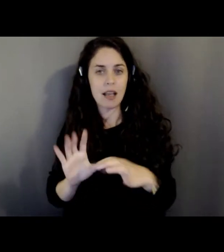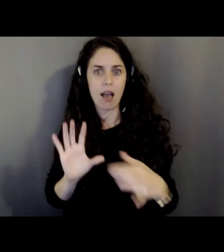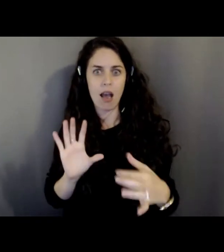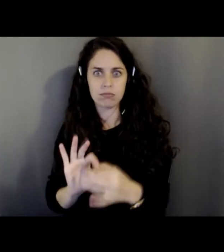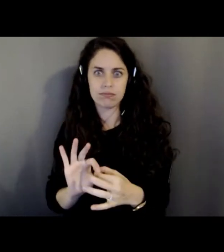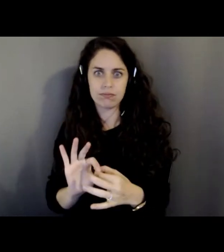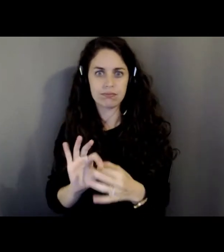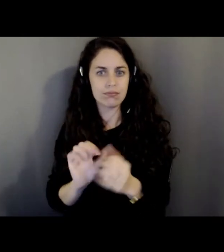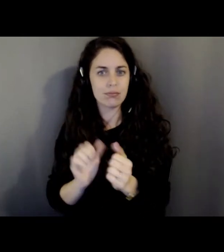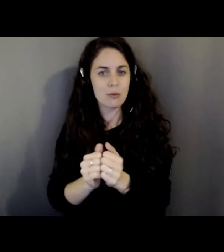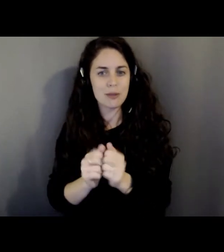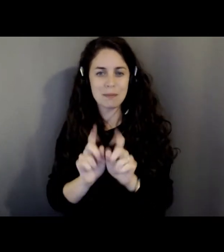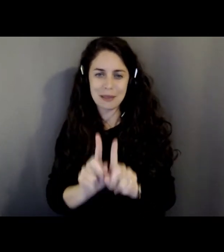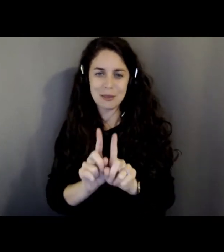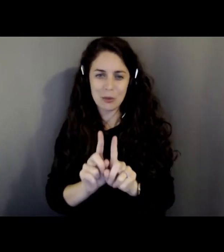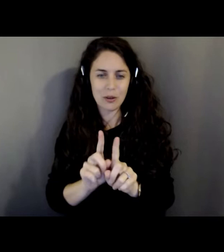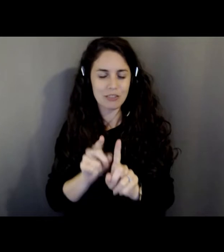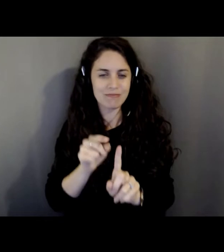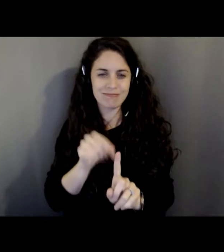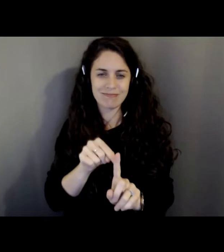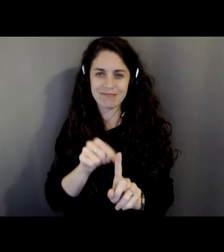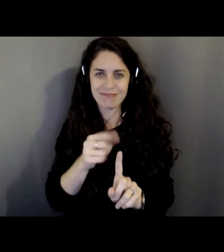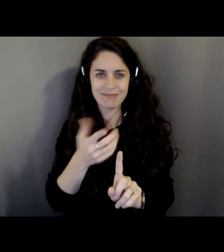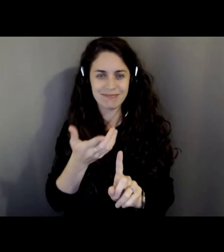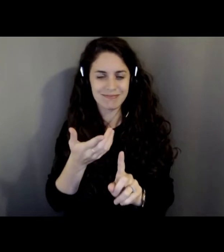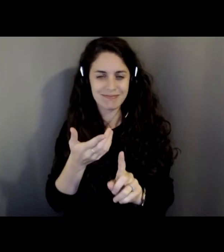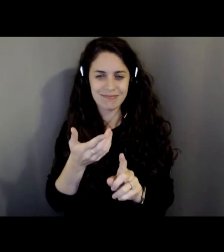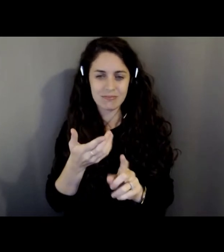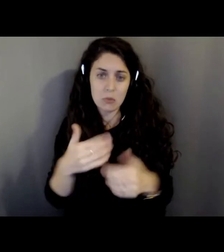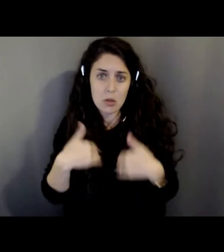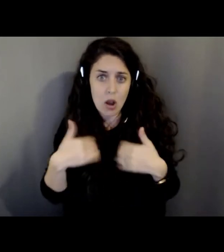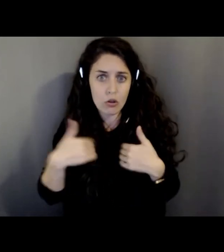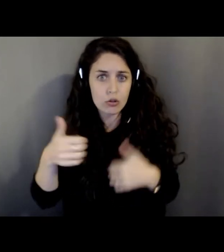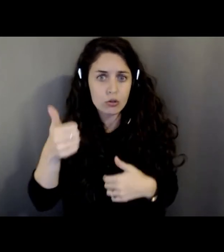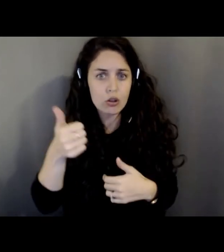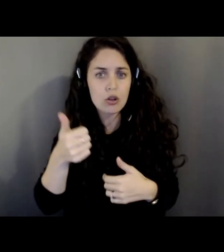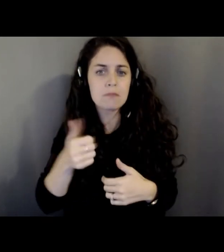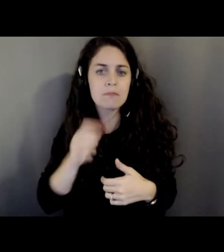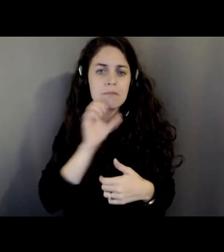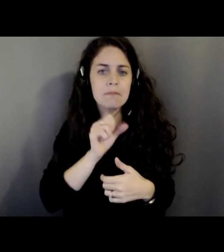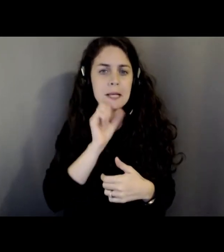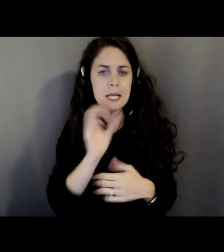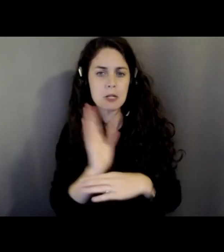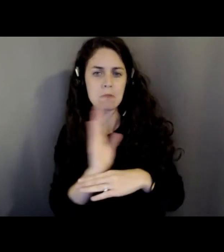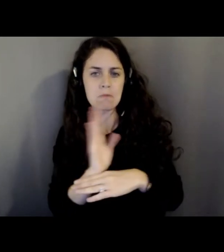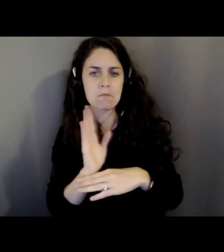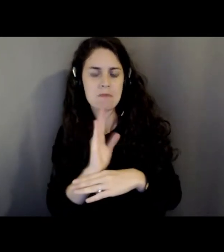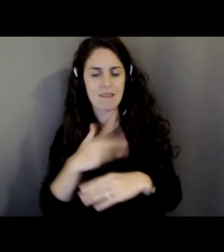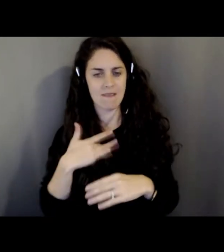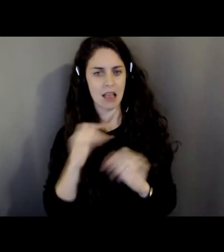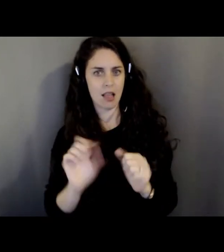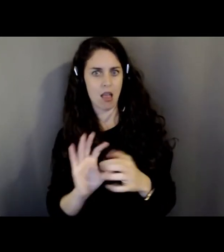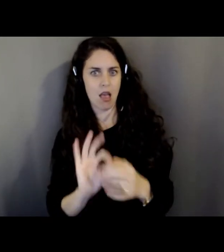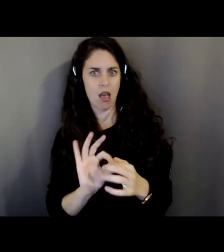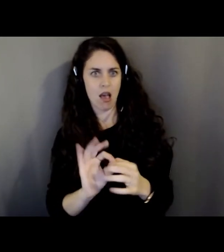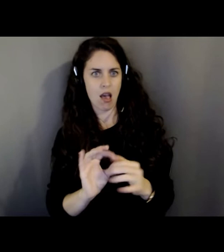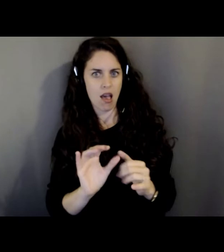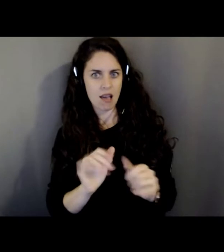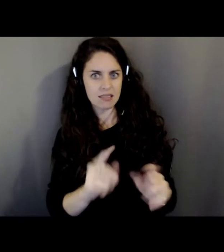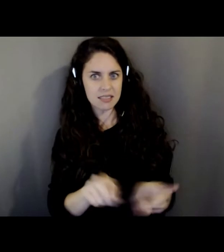a mentor, a younger mentor, so someone easily relatable who had the same disability. The